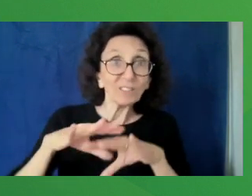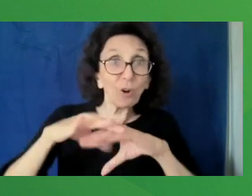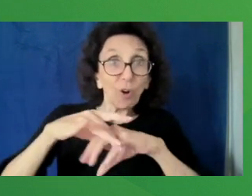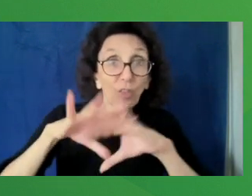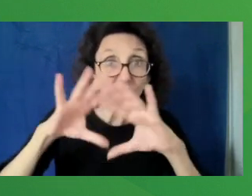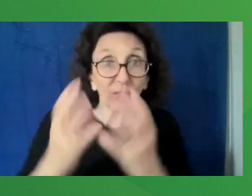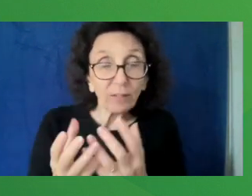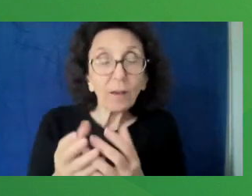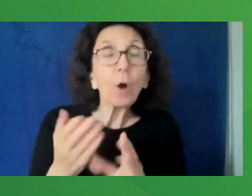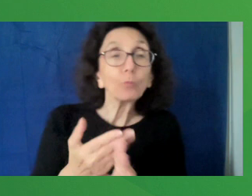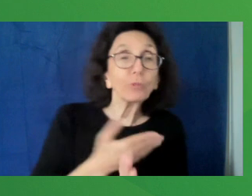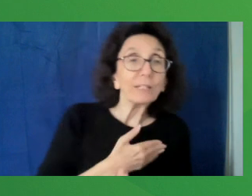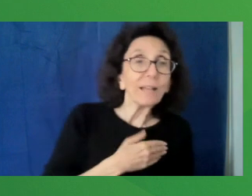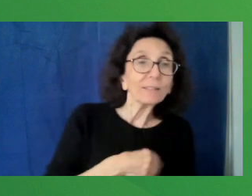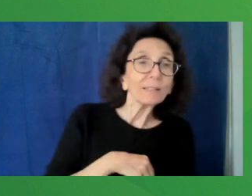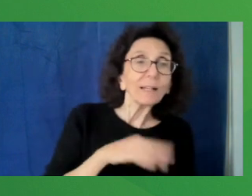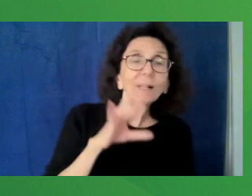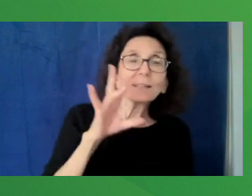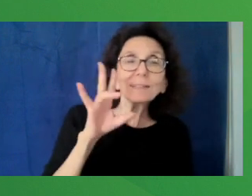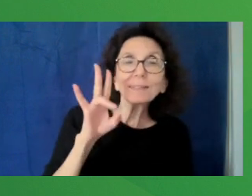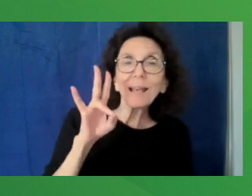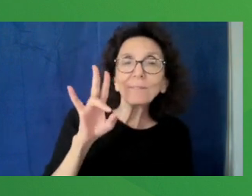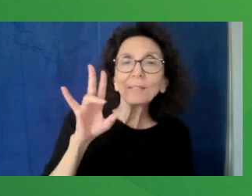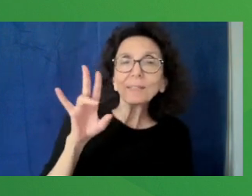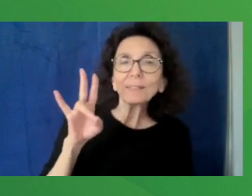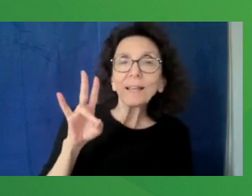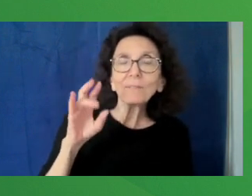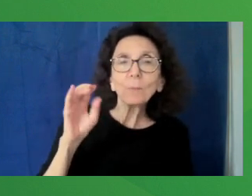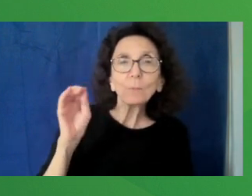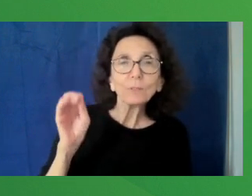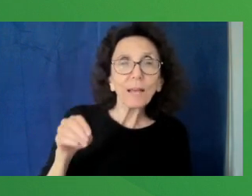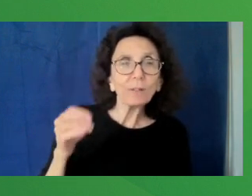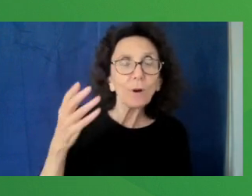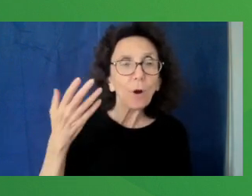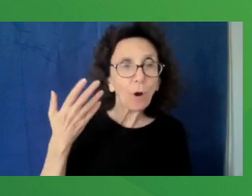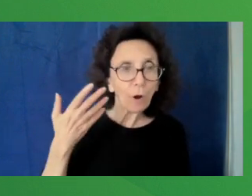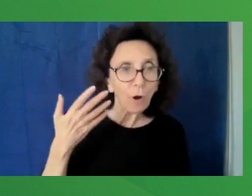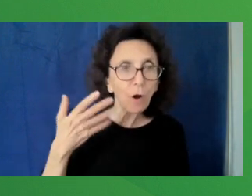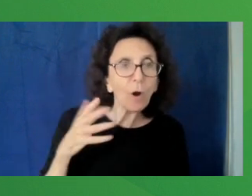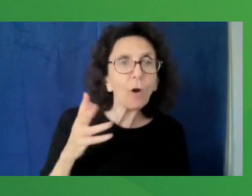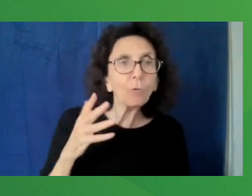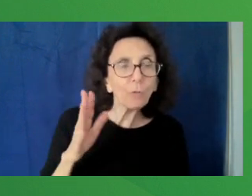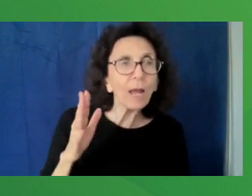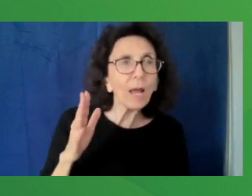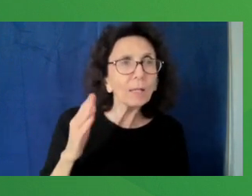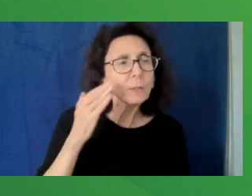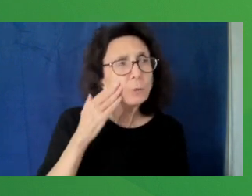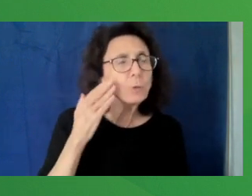we had 77%. So students came in with a sense that, there is something to be concerned